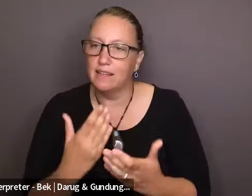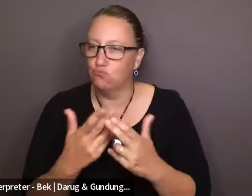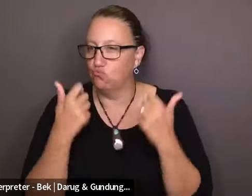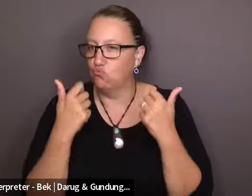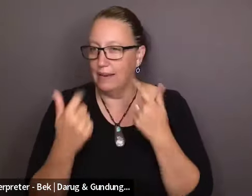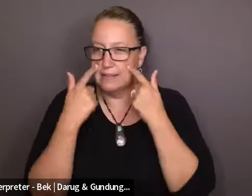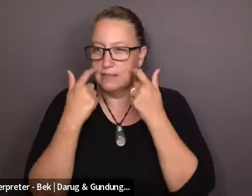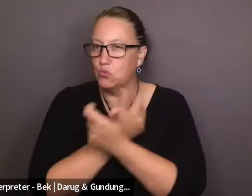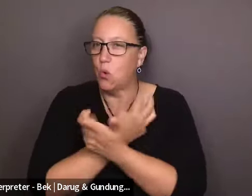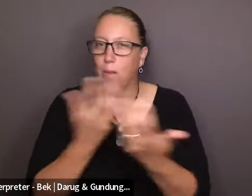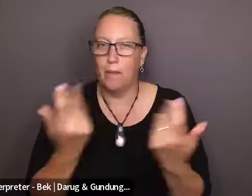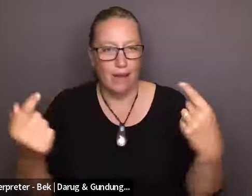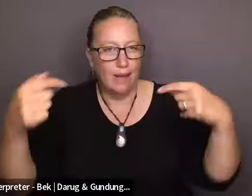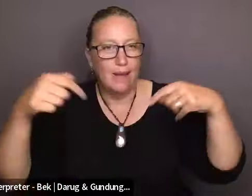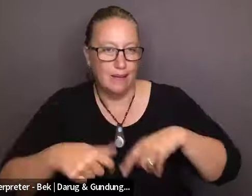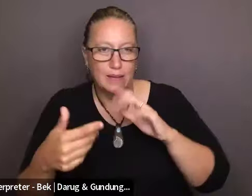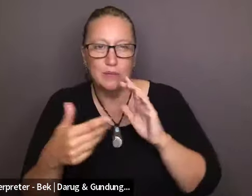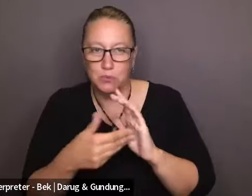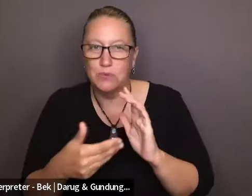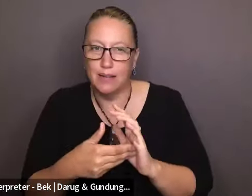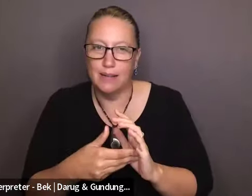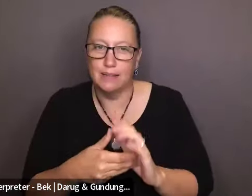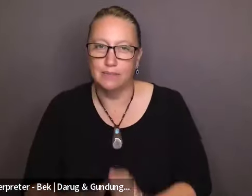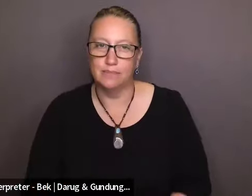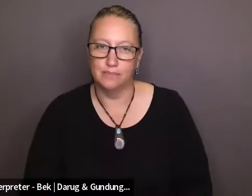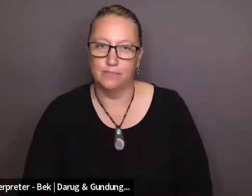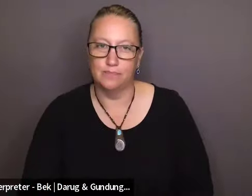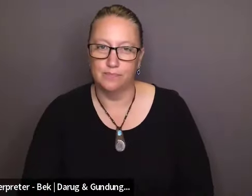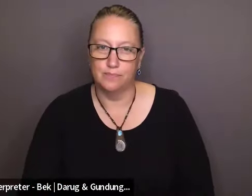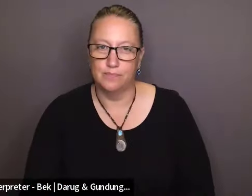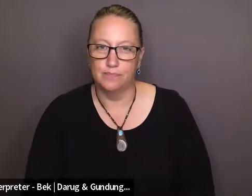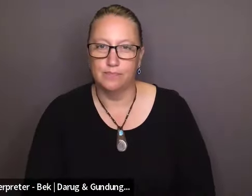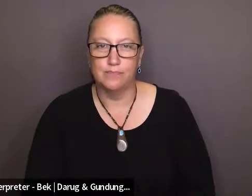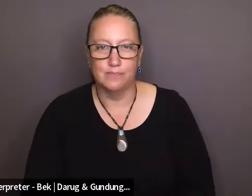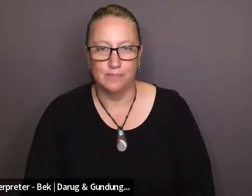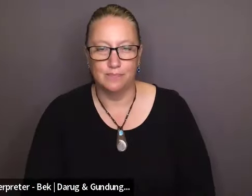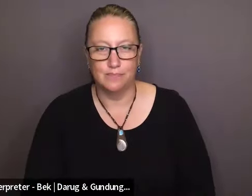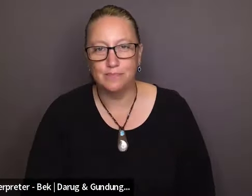aged, and I'm wearing a red T-shirt with glasses. Welcome